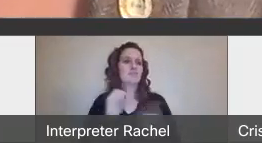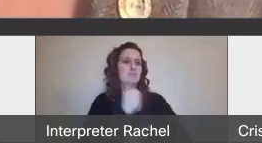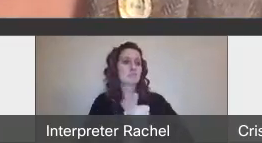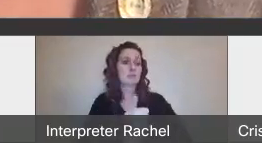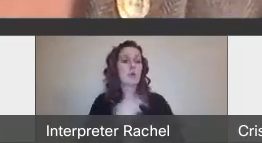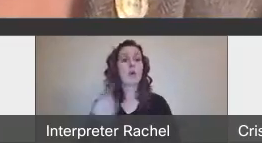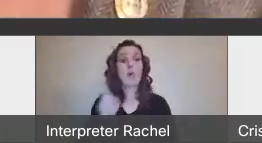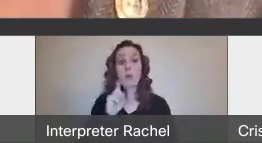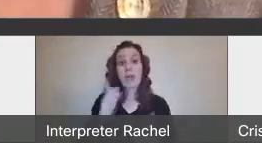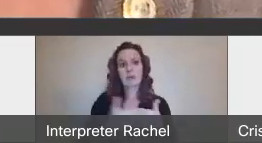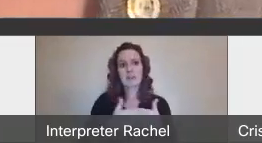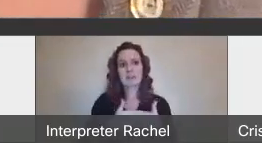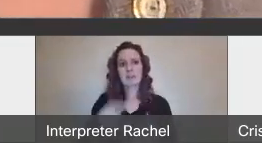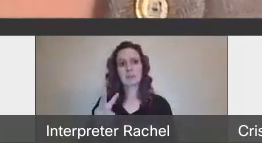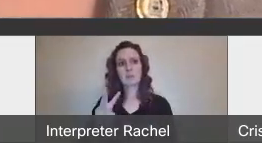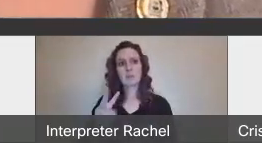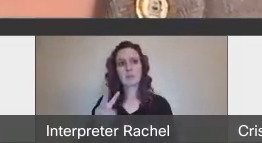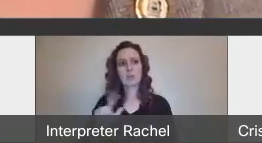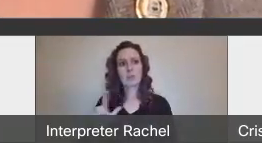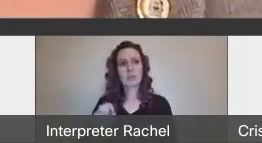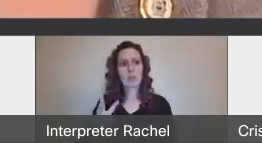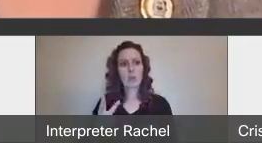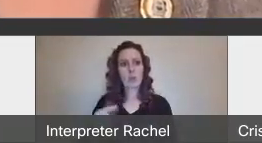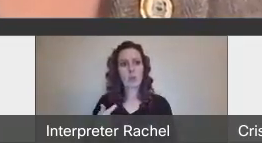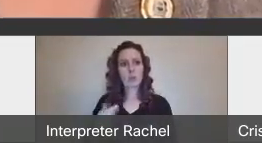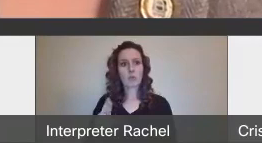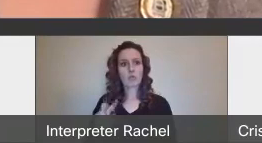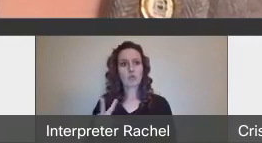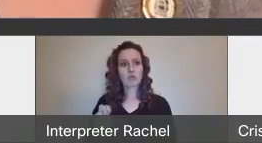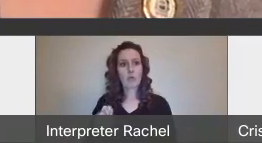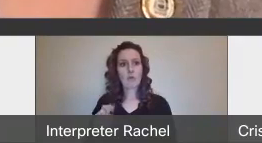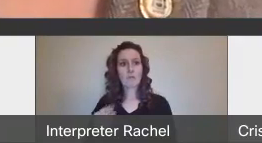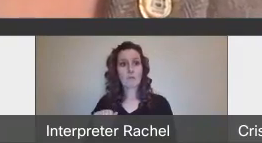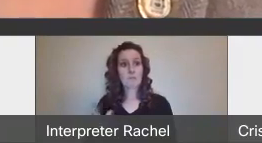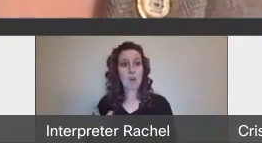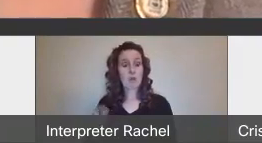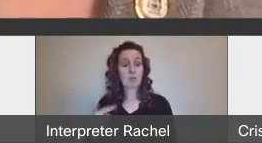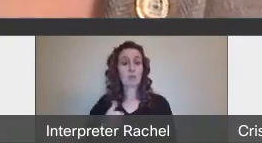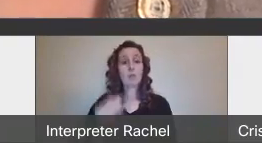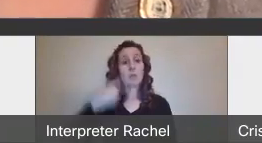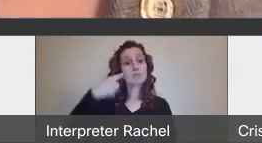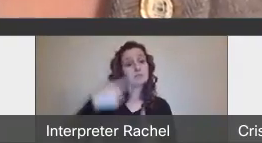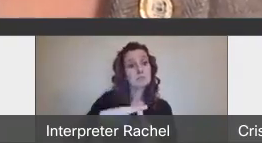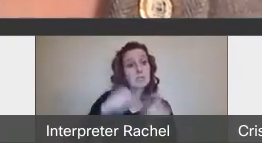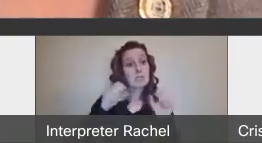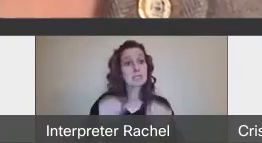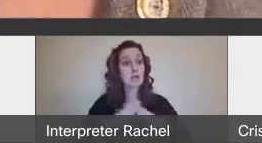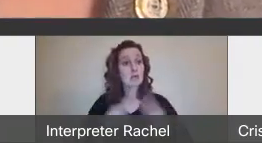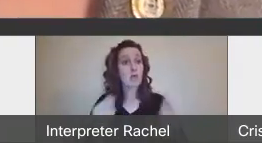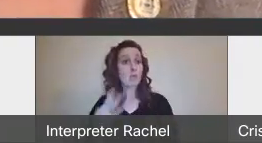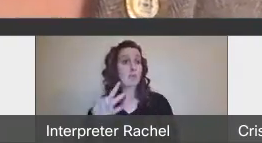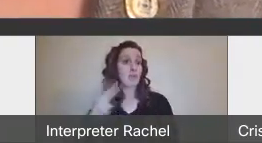Grove Mall. We are optimistic that we will be able to open this third vaccination site next week.